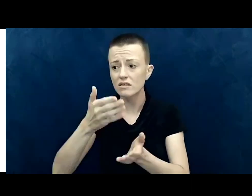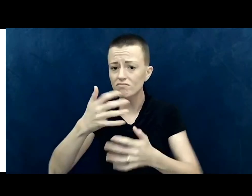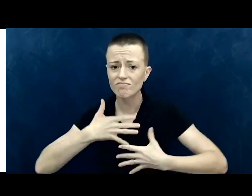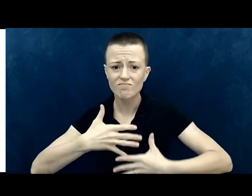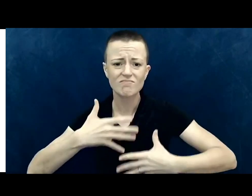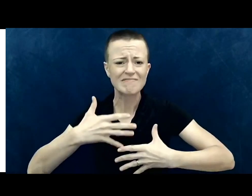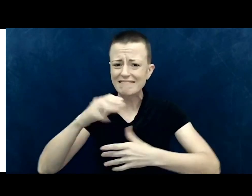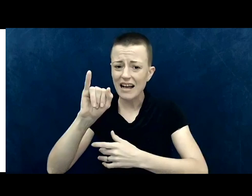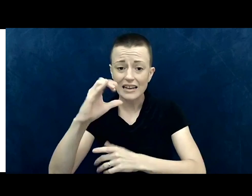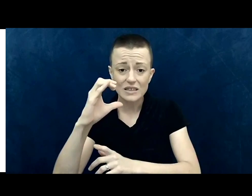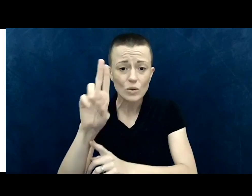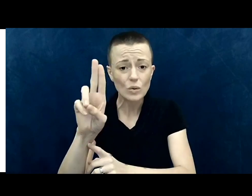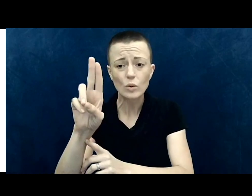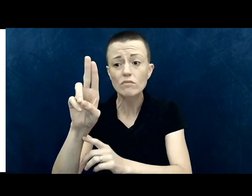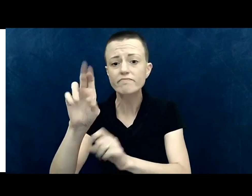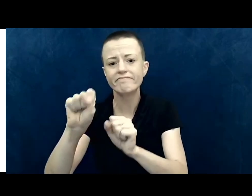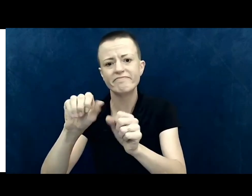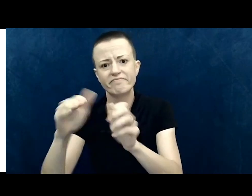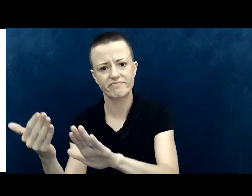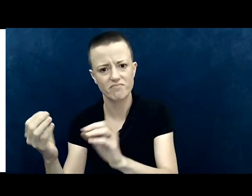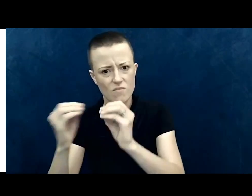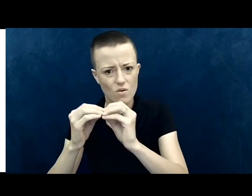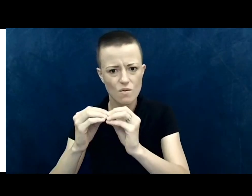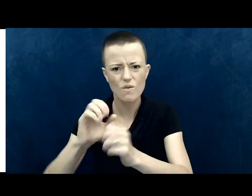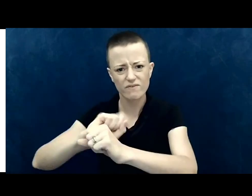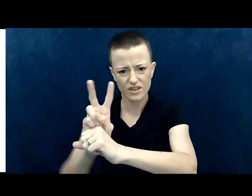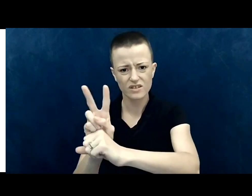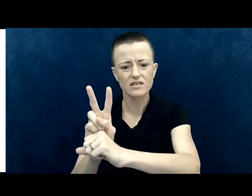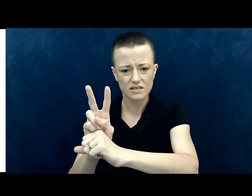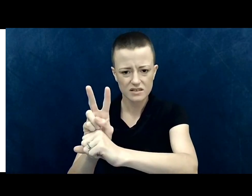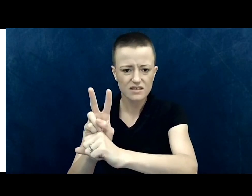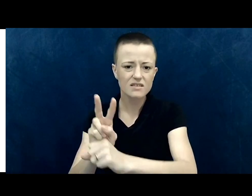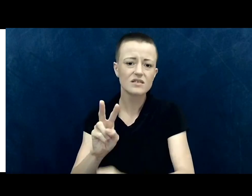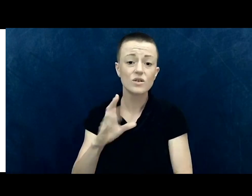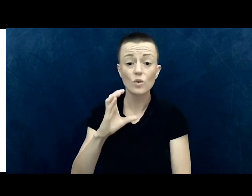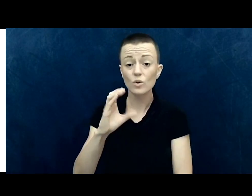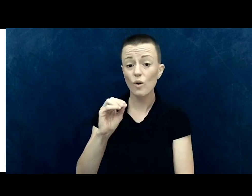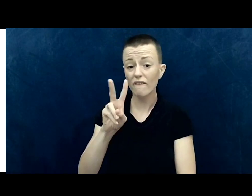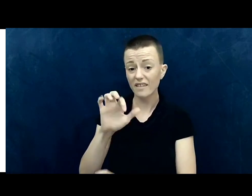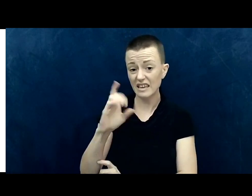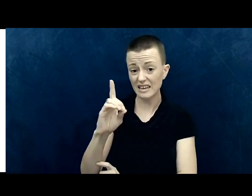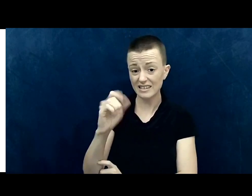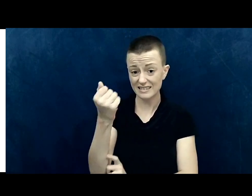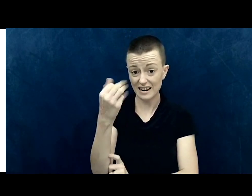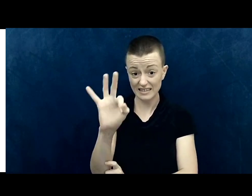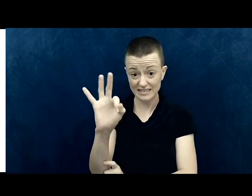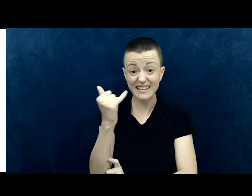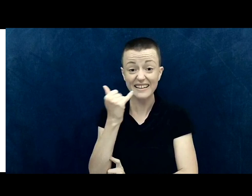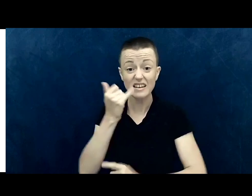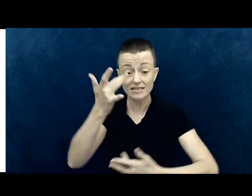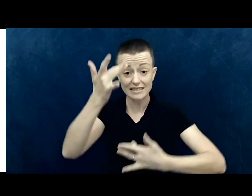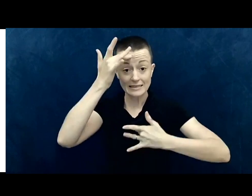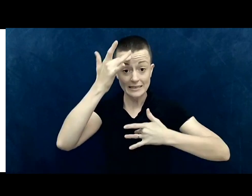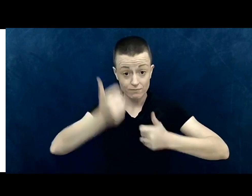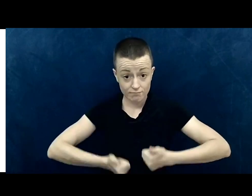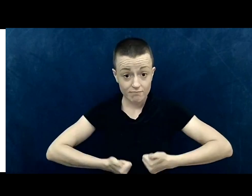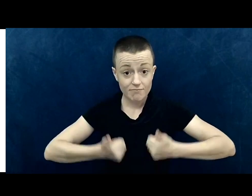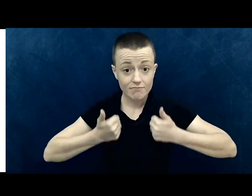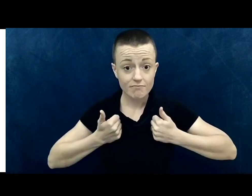admissions to the Intensive Care Unit and deaths. For those who get COVID and survive, the sad reality is that COVID-19